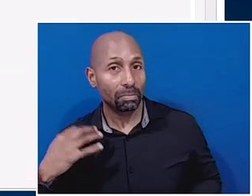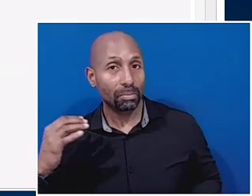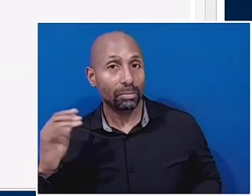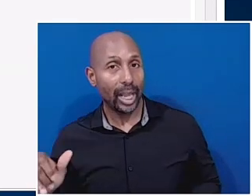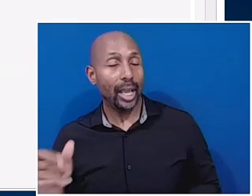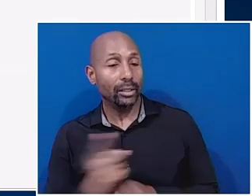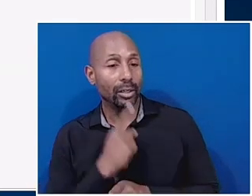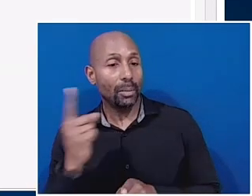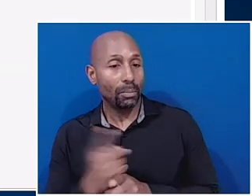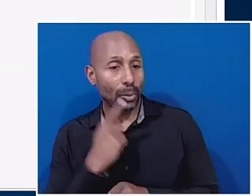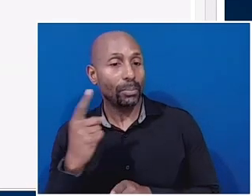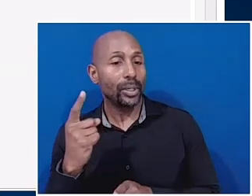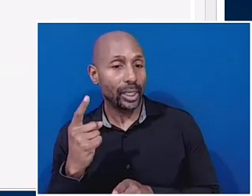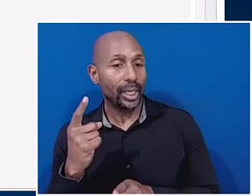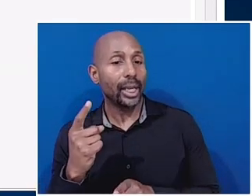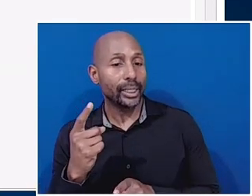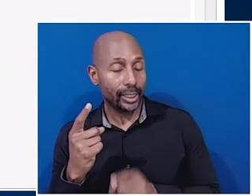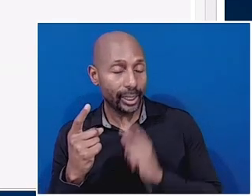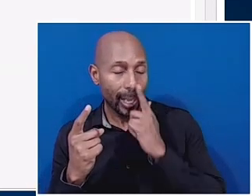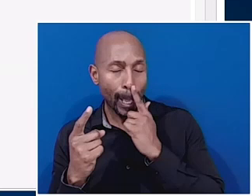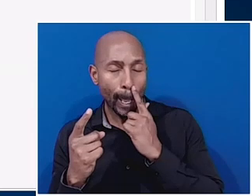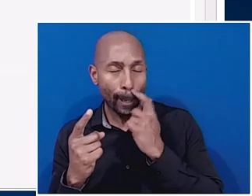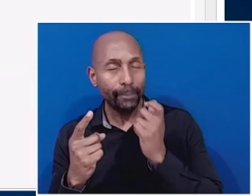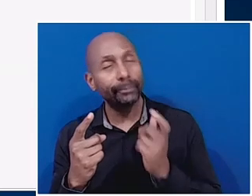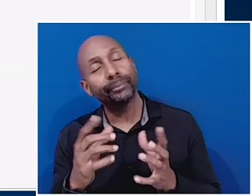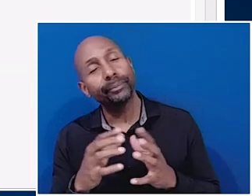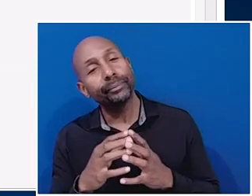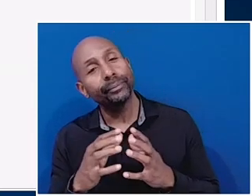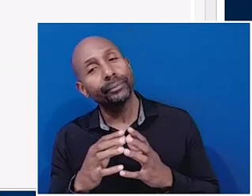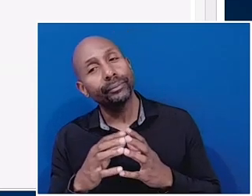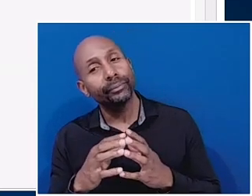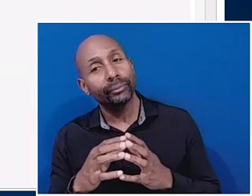break on- to achieve what she just spoke